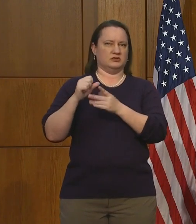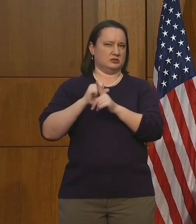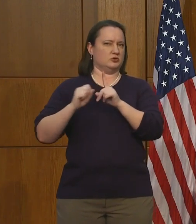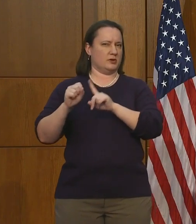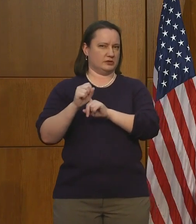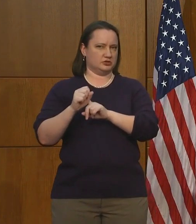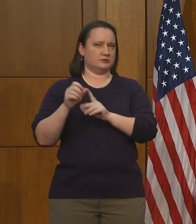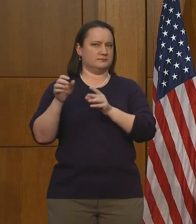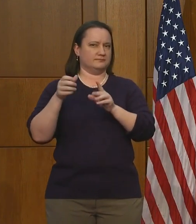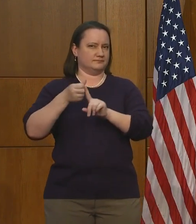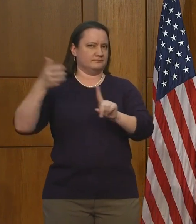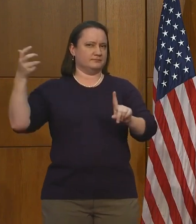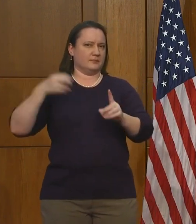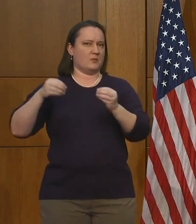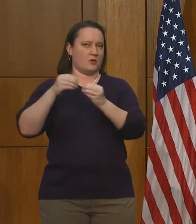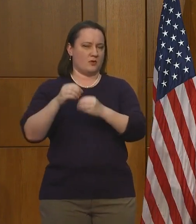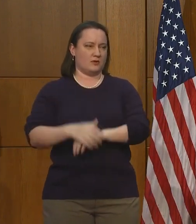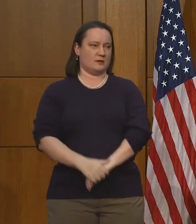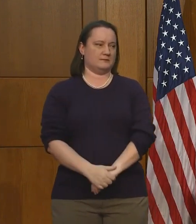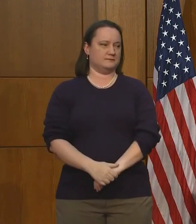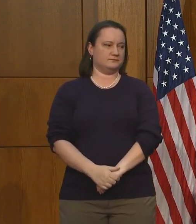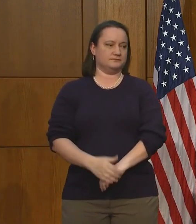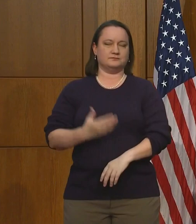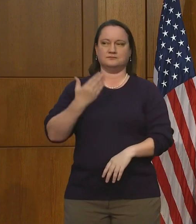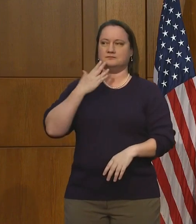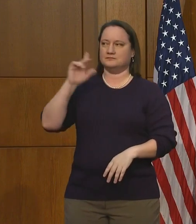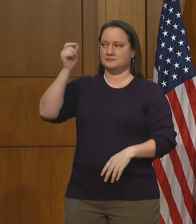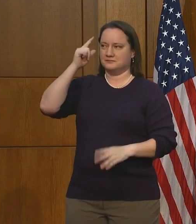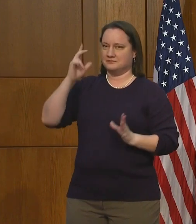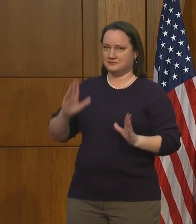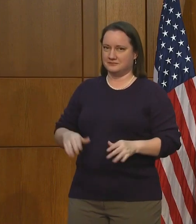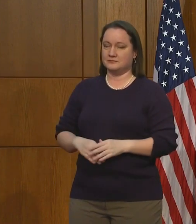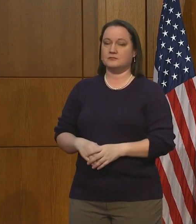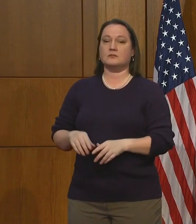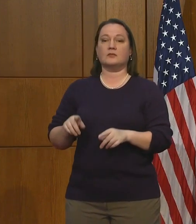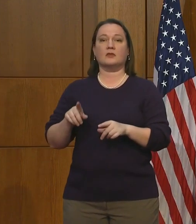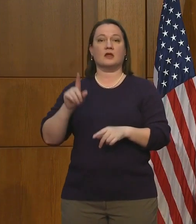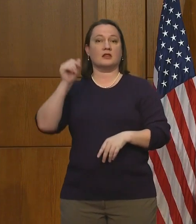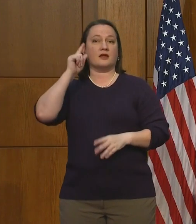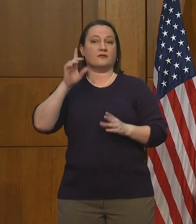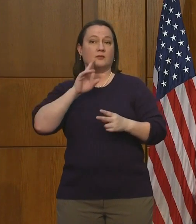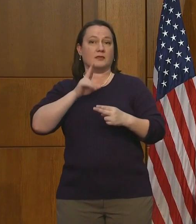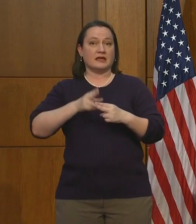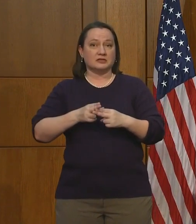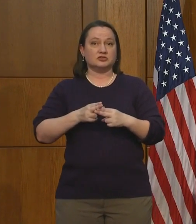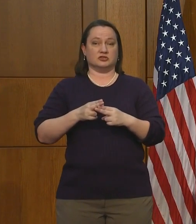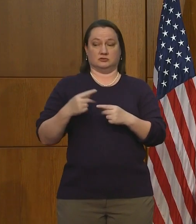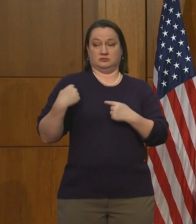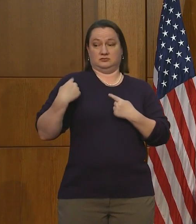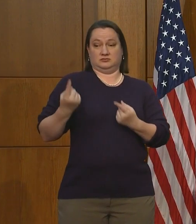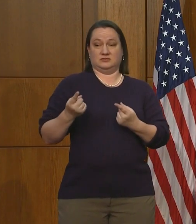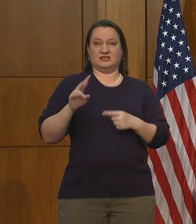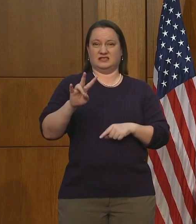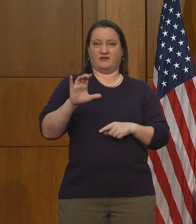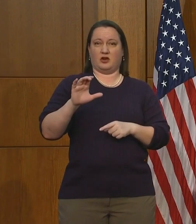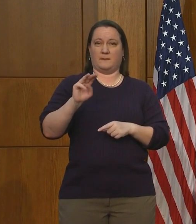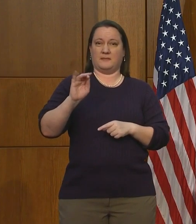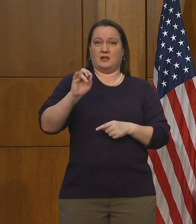TO YOU. ALRIGHT THANK YOU FOR BEING HERE. THANK YOU GOVERNOR-